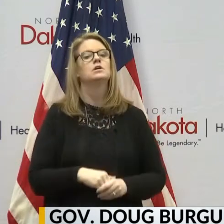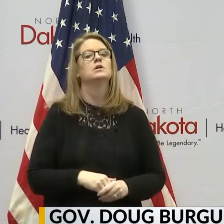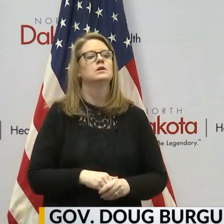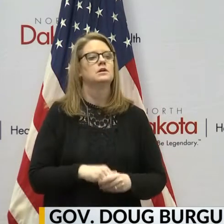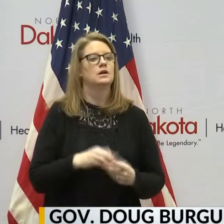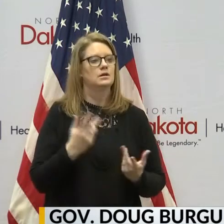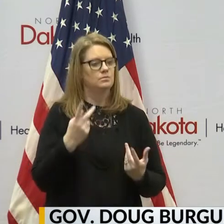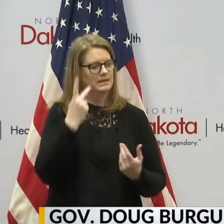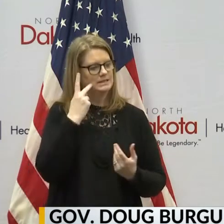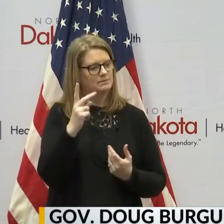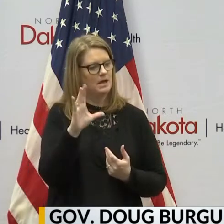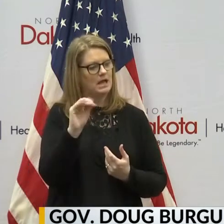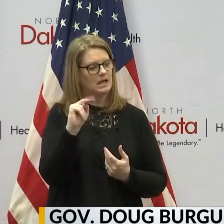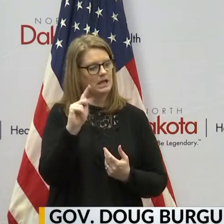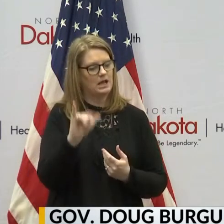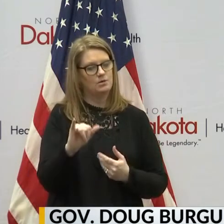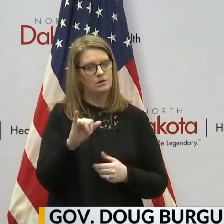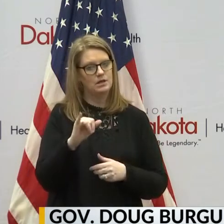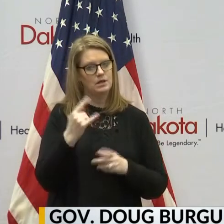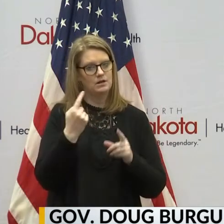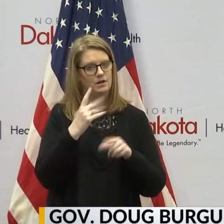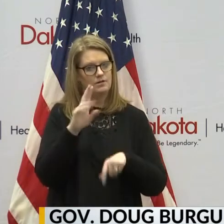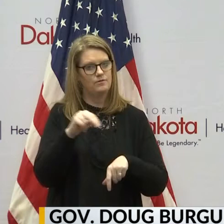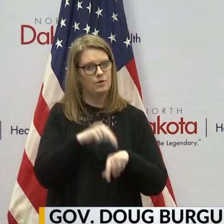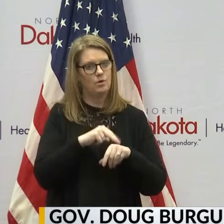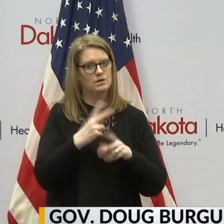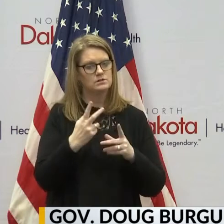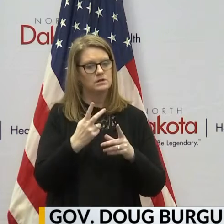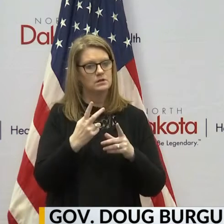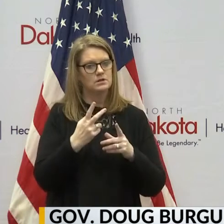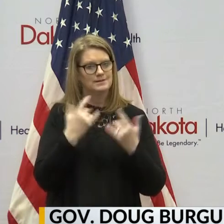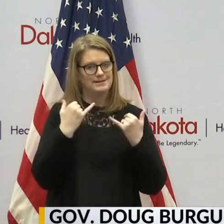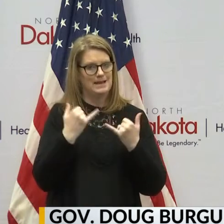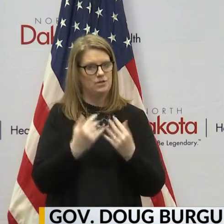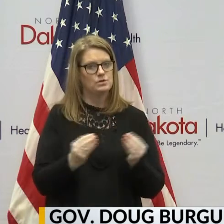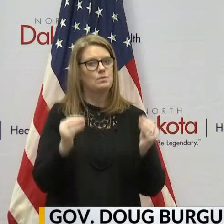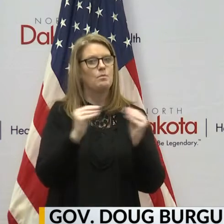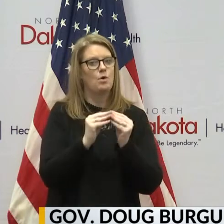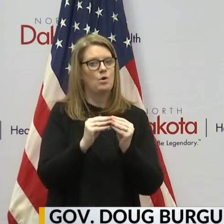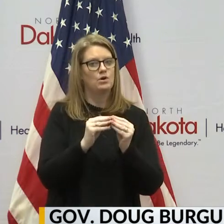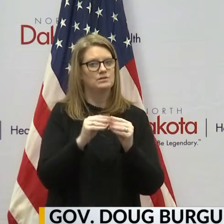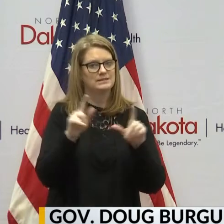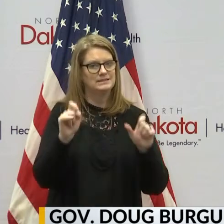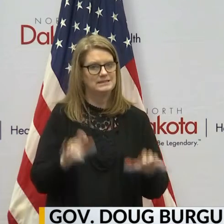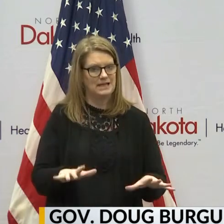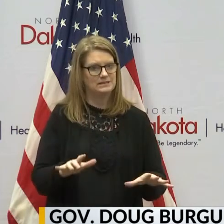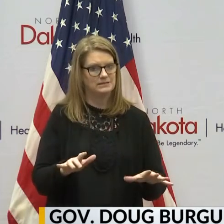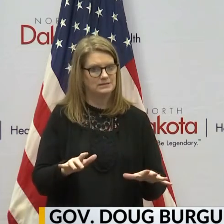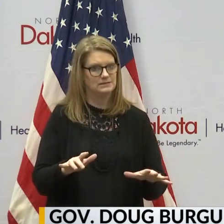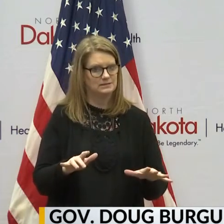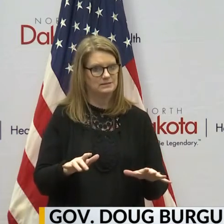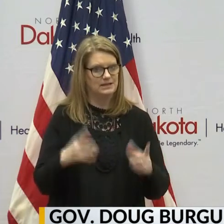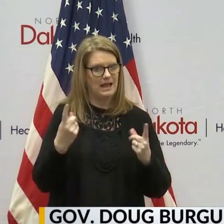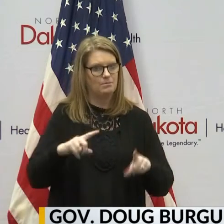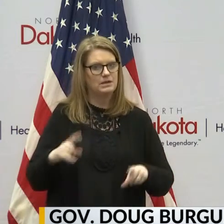IF IT IS TO UNDERSTAND WITH 26 NEW CASES, THE CURVE CONTINUES TO CLIMB. LET'S TAKE A LOOK AT COMPLETED TESTS IN NORTH DAKOTA.